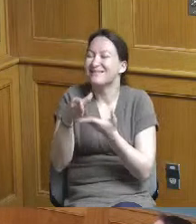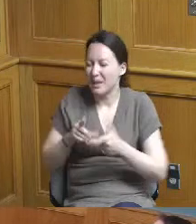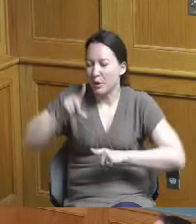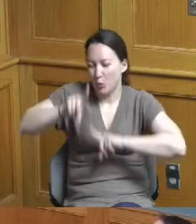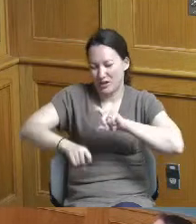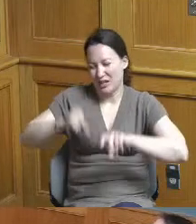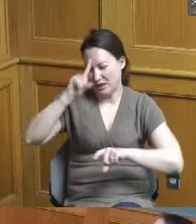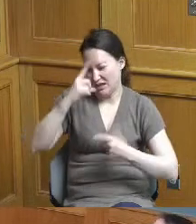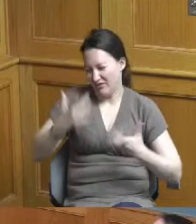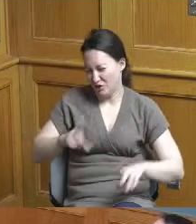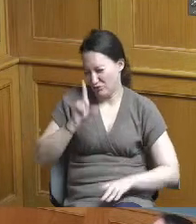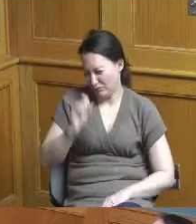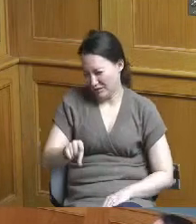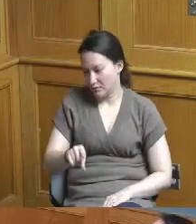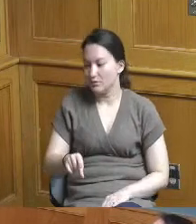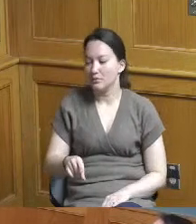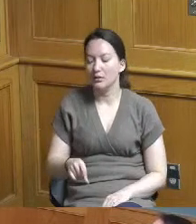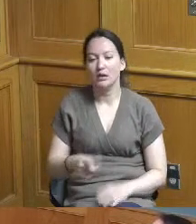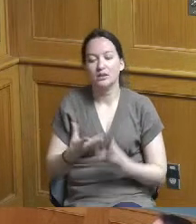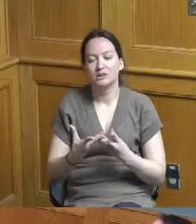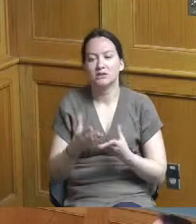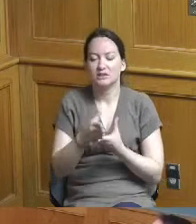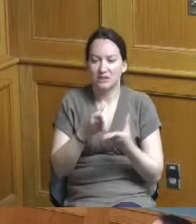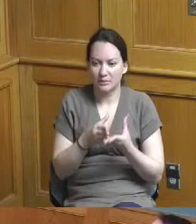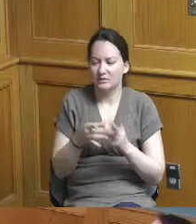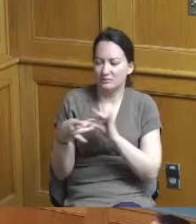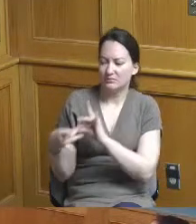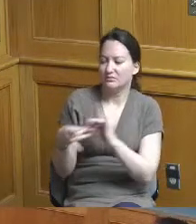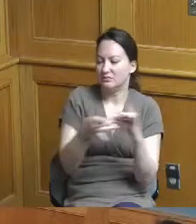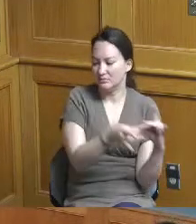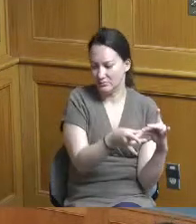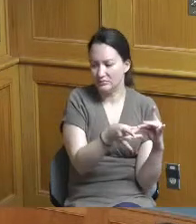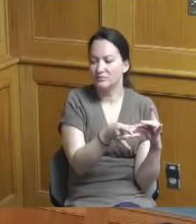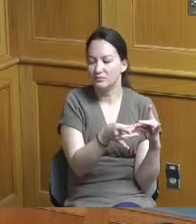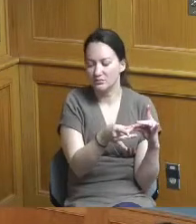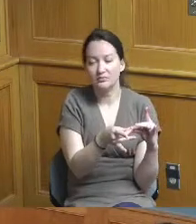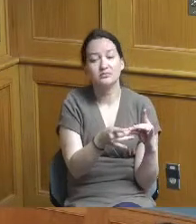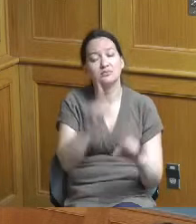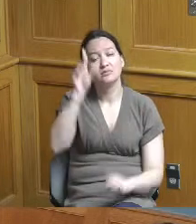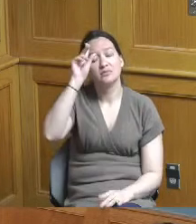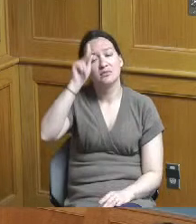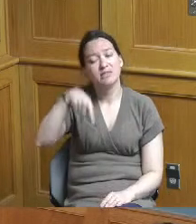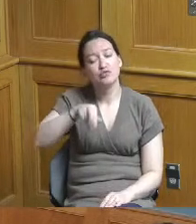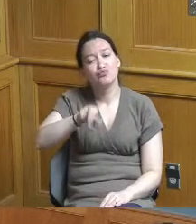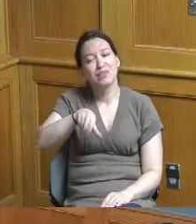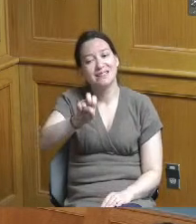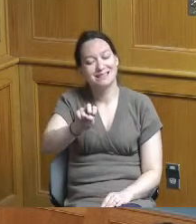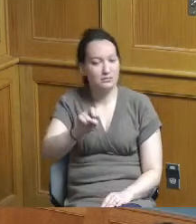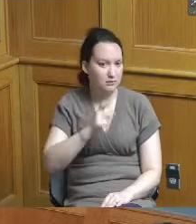think you've asked bleed over into this as Vice President Reece indicated this is not an issue